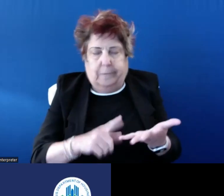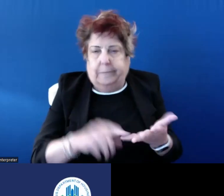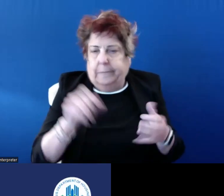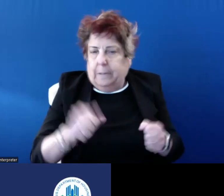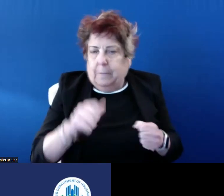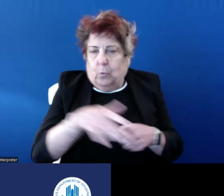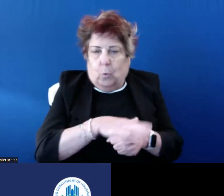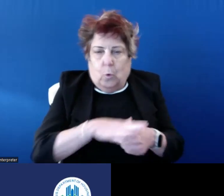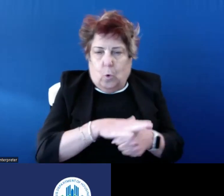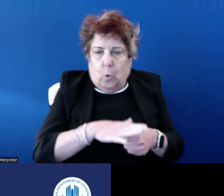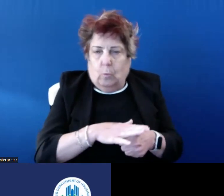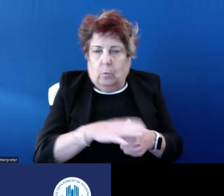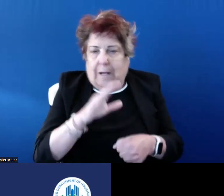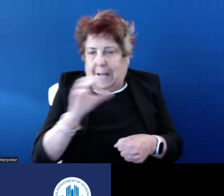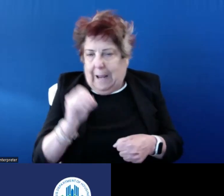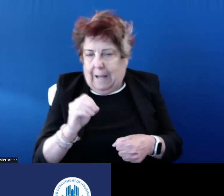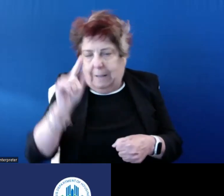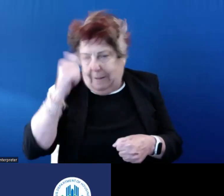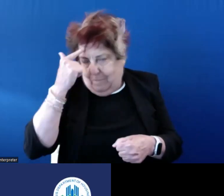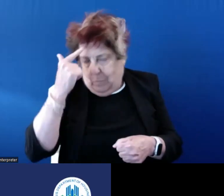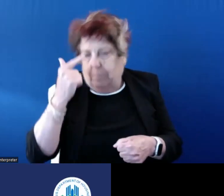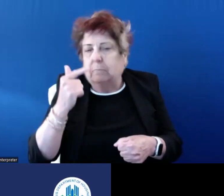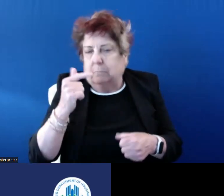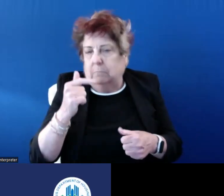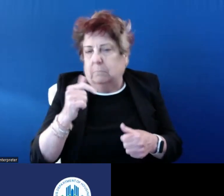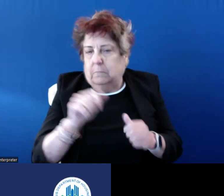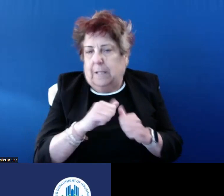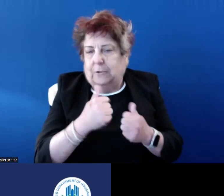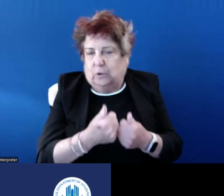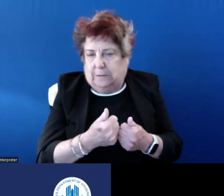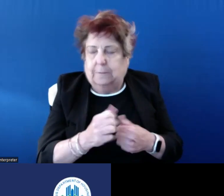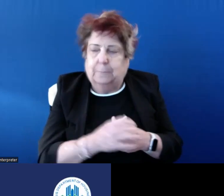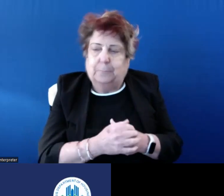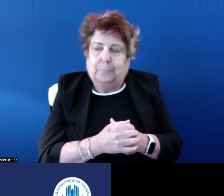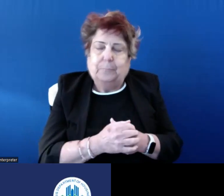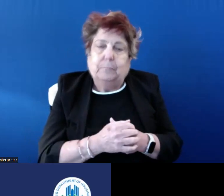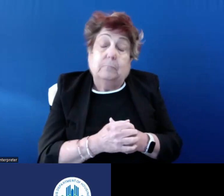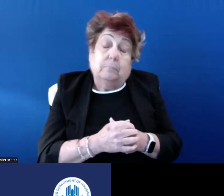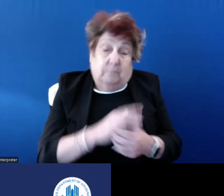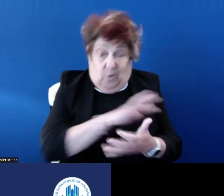county government housing agencies. So these are all suggested